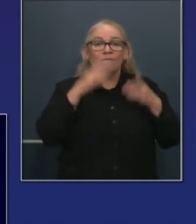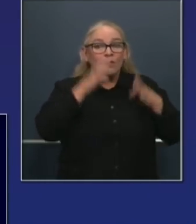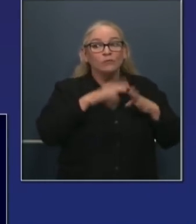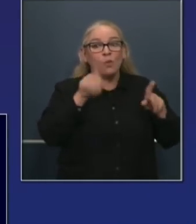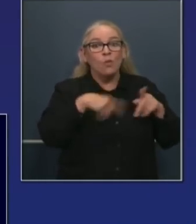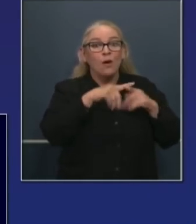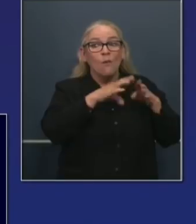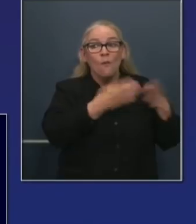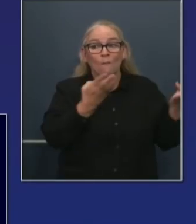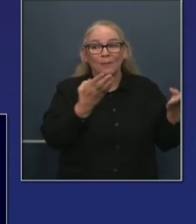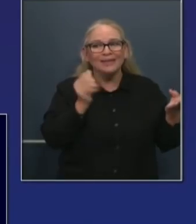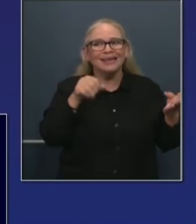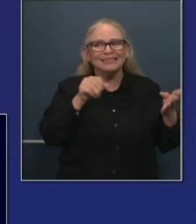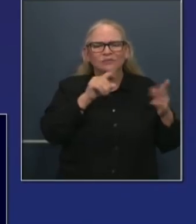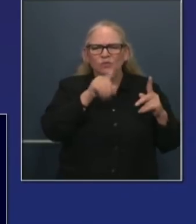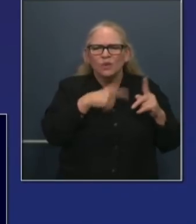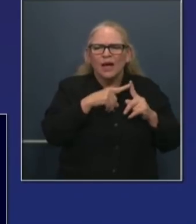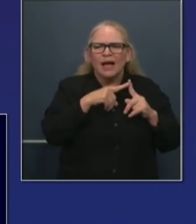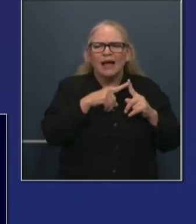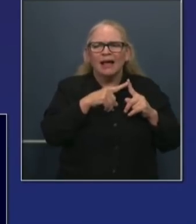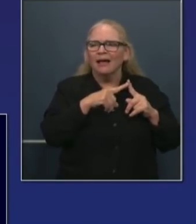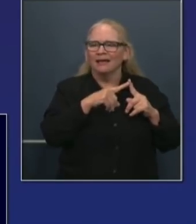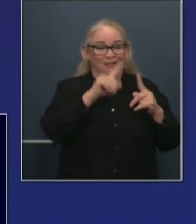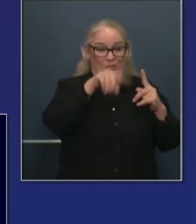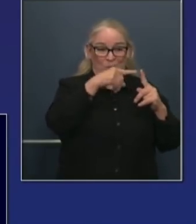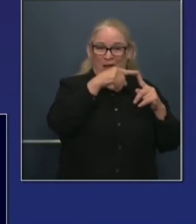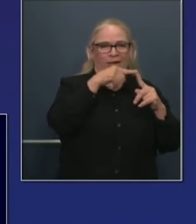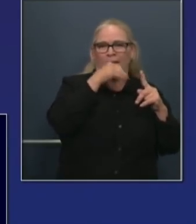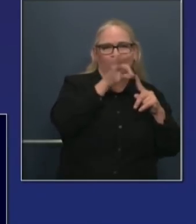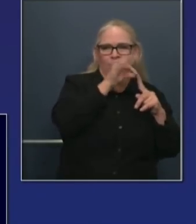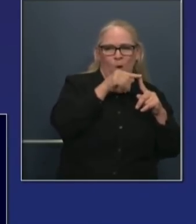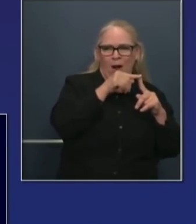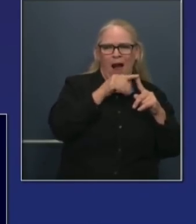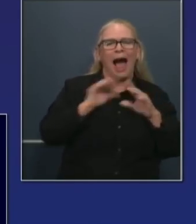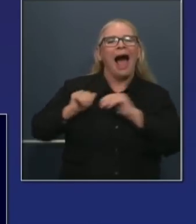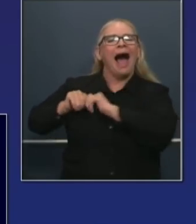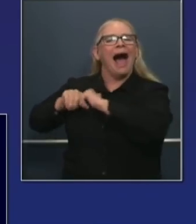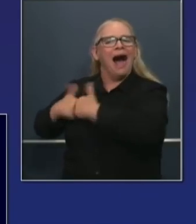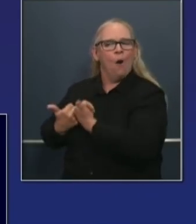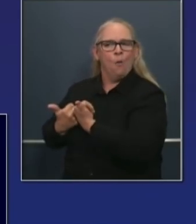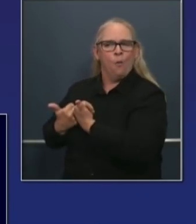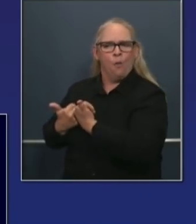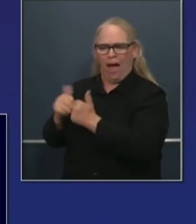THIS, ONE MUST BE IDEOLOGICAL ABOUT THESE ENDEAVORS AND WE DIDN'T FOCUS ENOUGH ON HOW TO